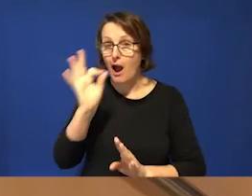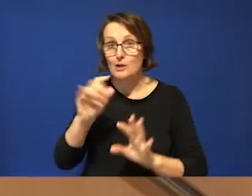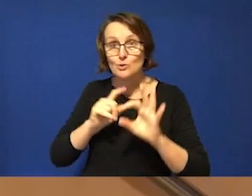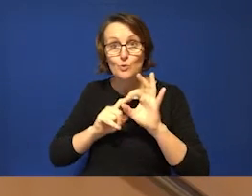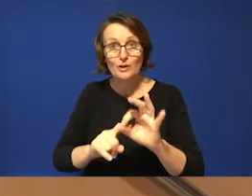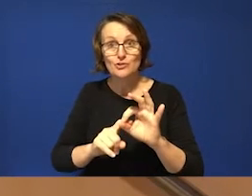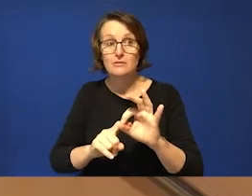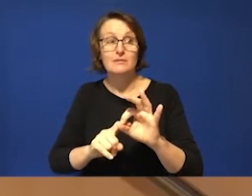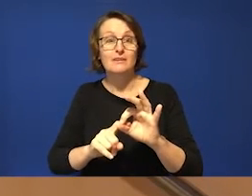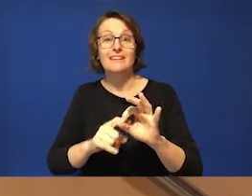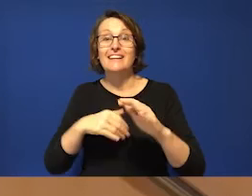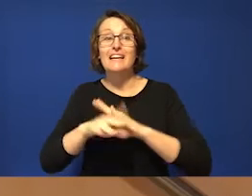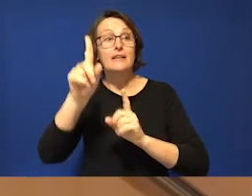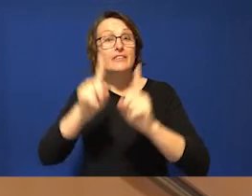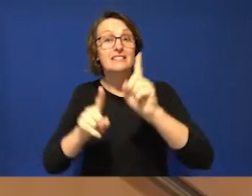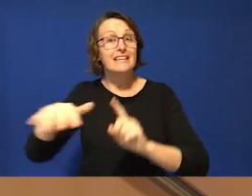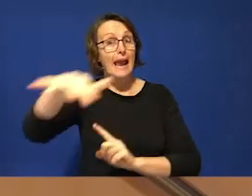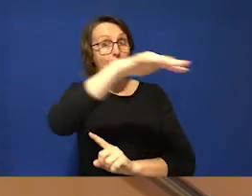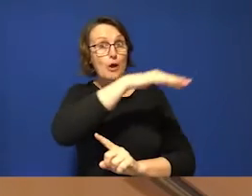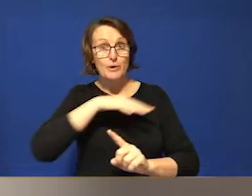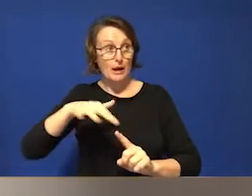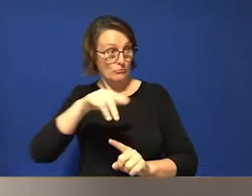in the surrounding precinct? Well, I've already mentioned